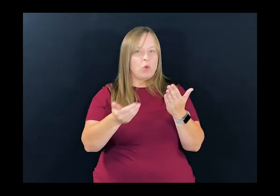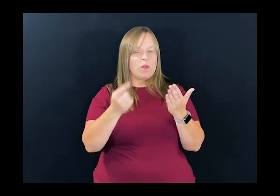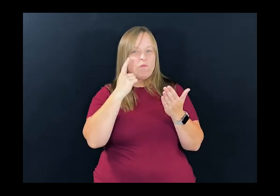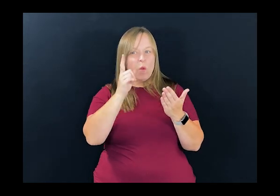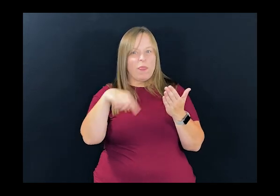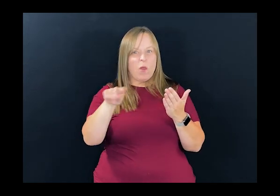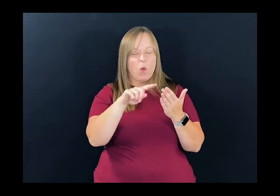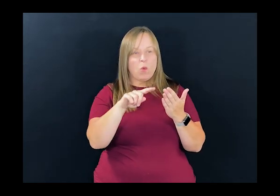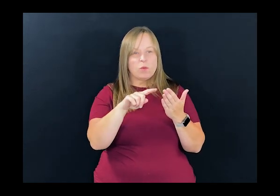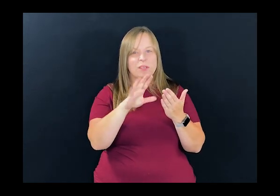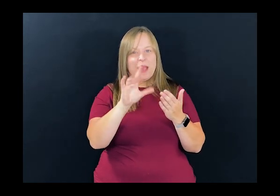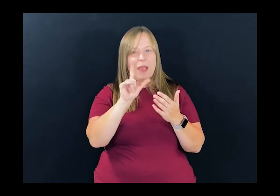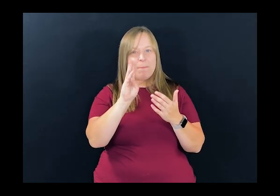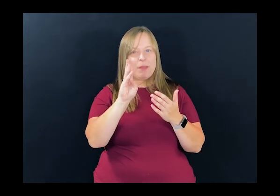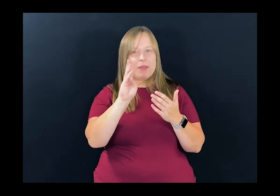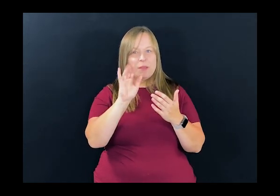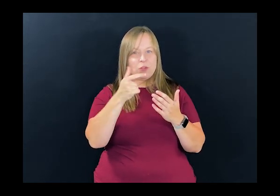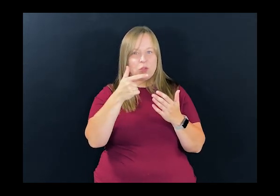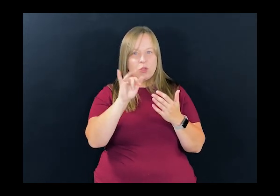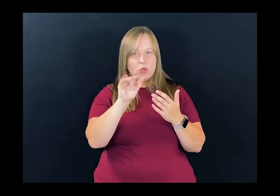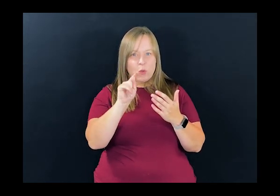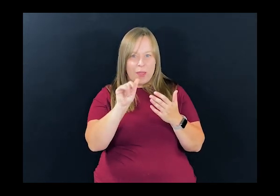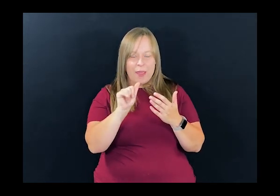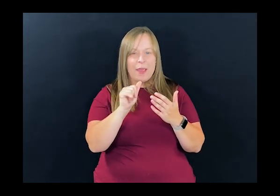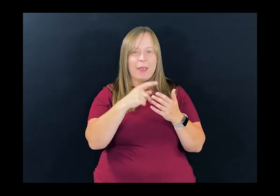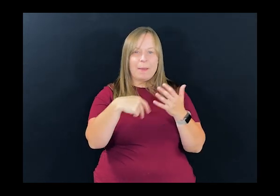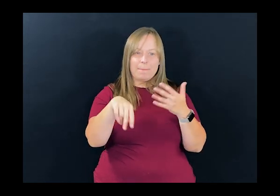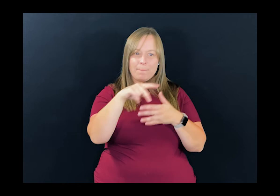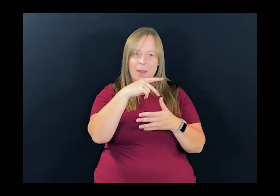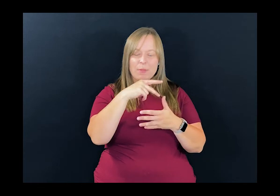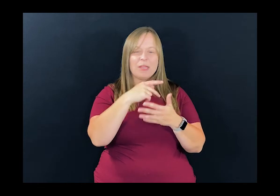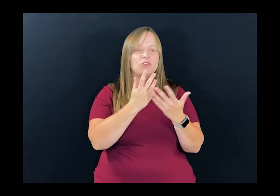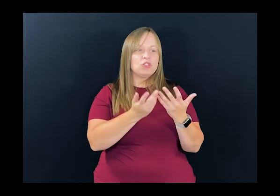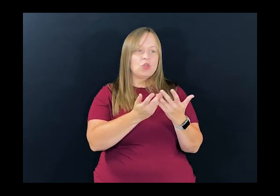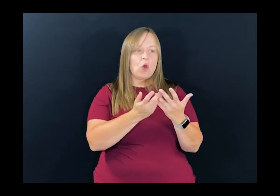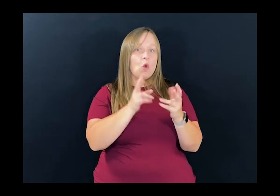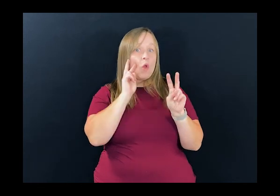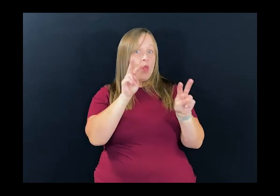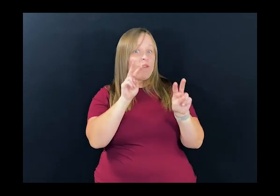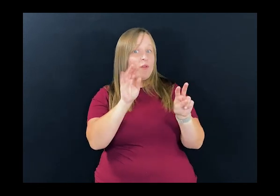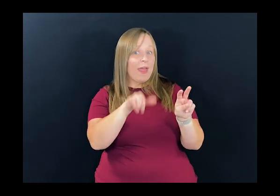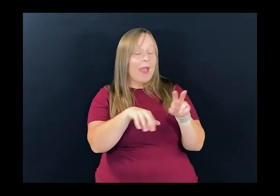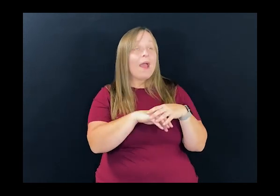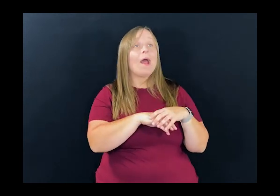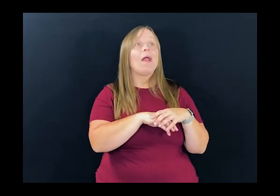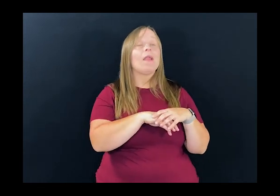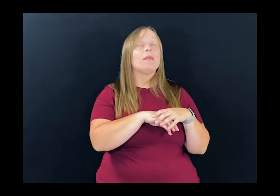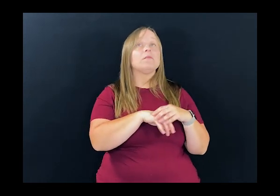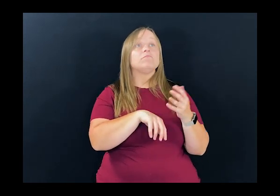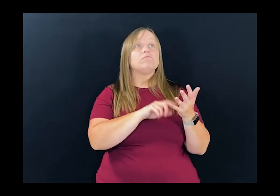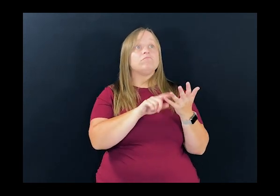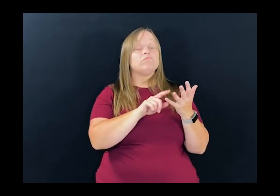for those in the LGBT population. So you can look out for that as well.